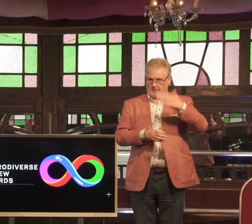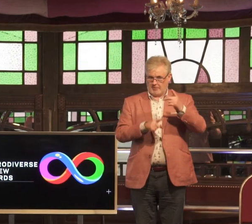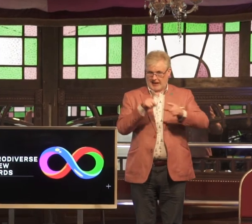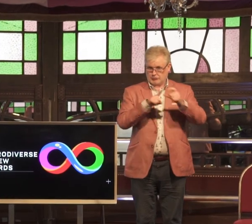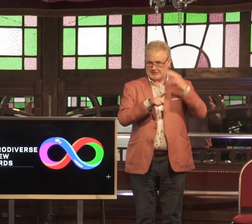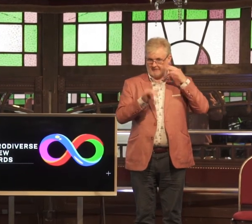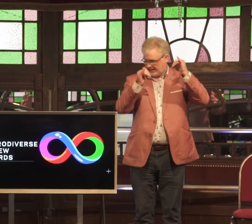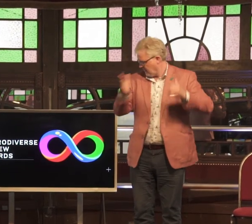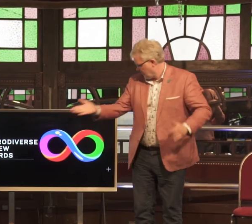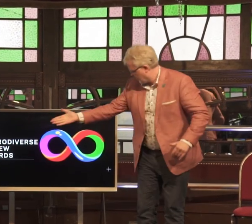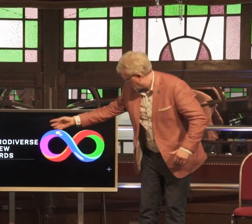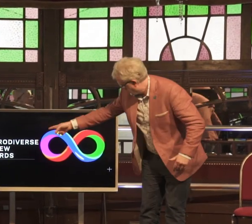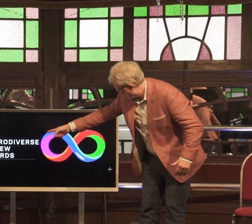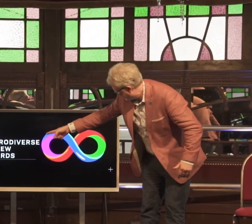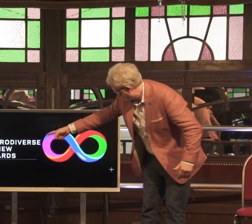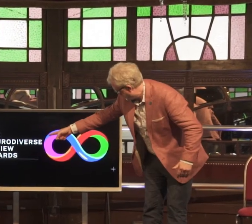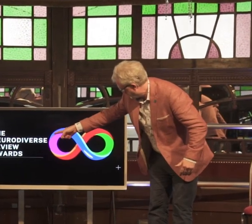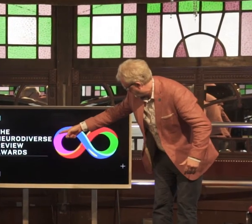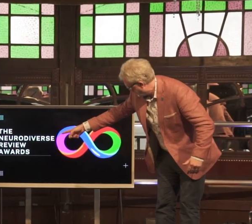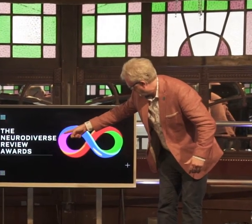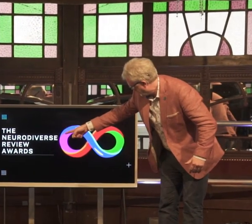he's drinking water from the Edinburgh Deaf Festival water bottle.